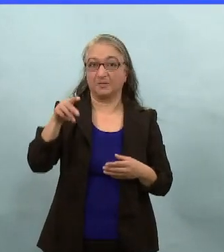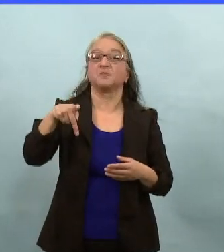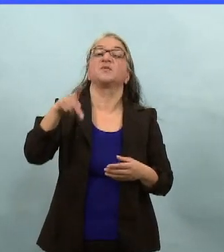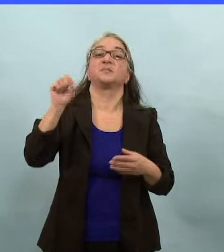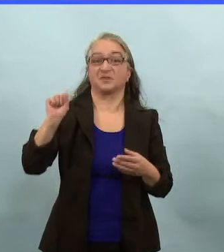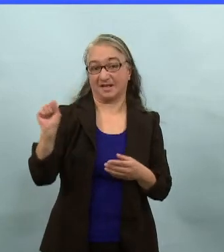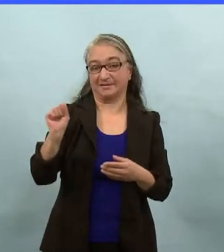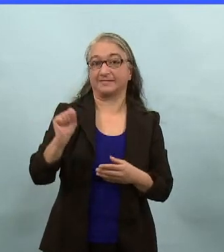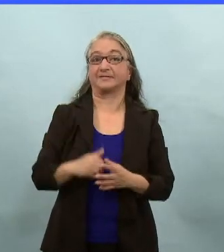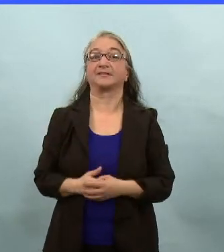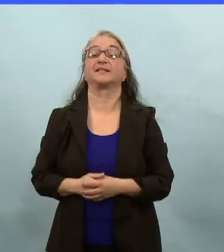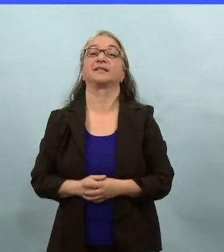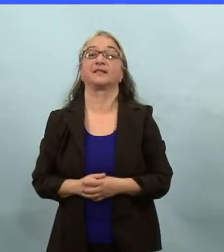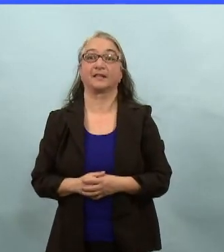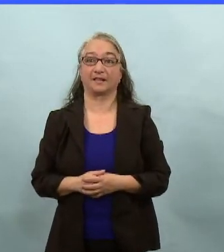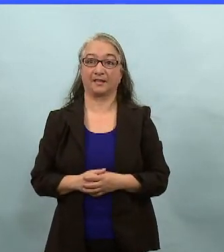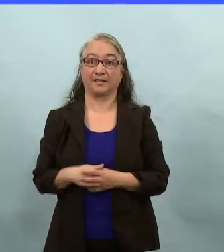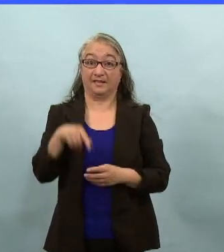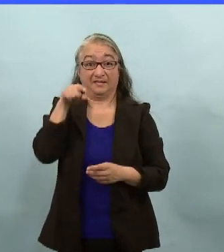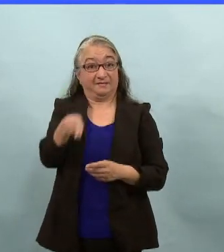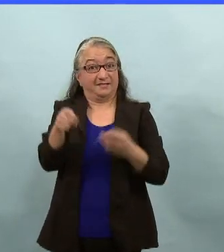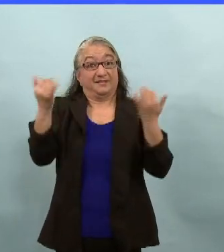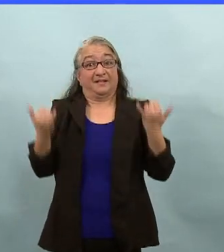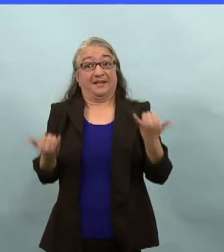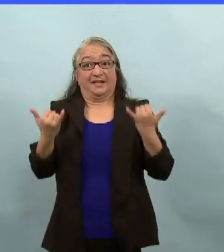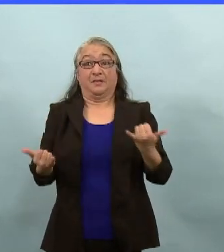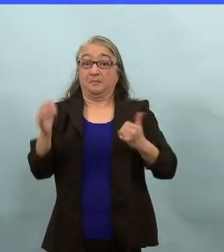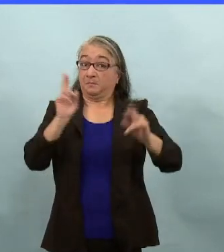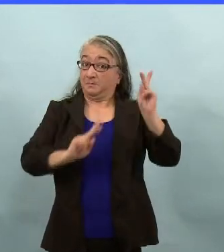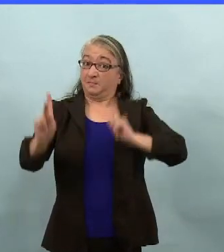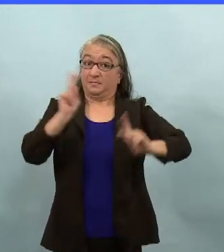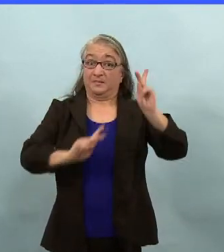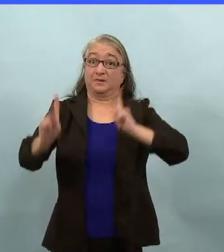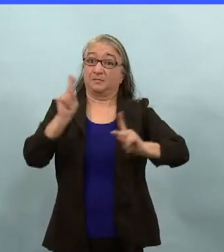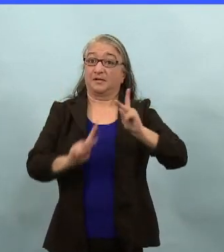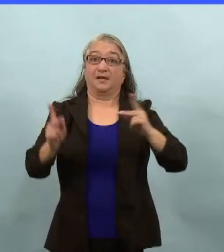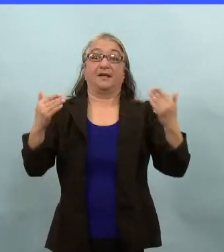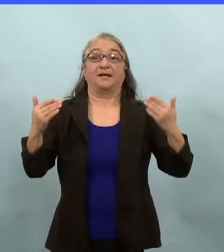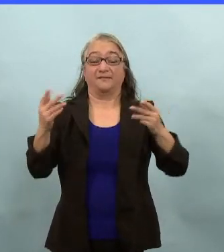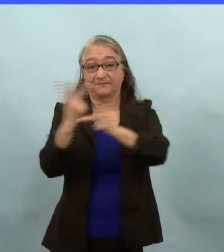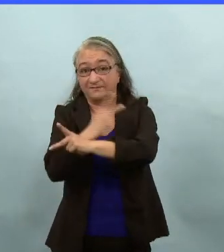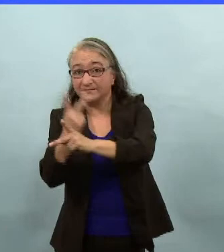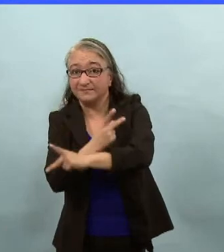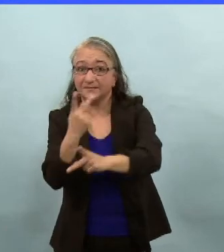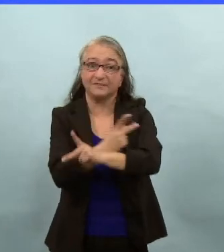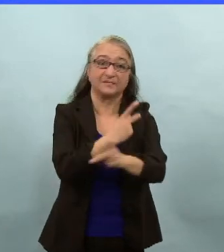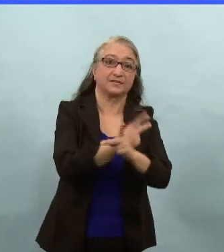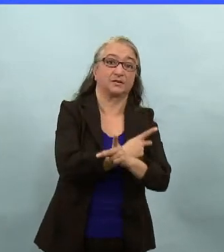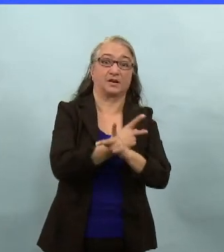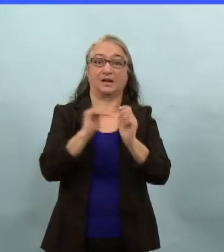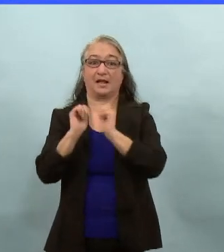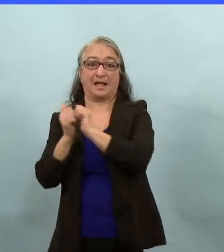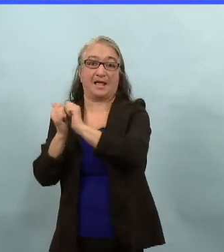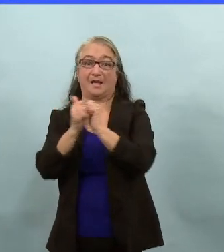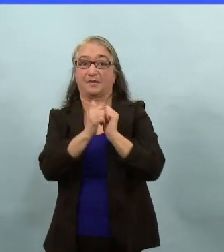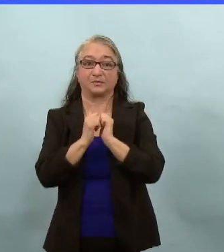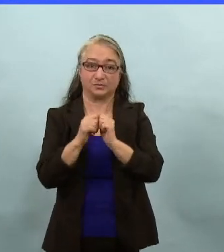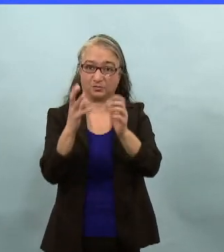that they mitigate their own risk out there to not contract this this virus and so um you know